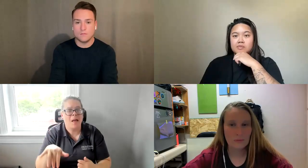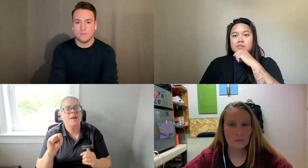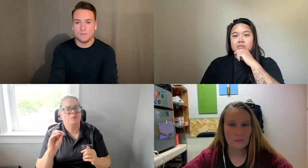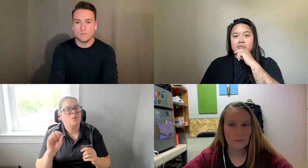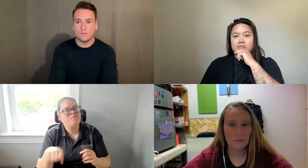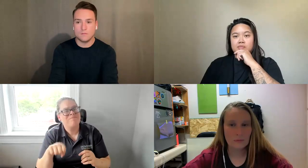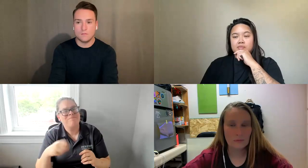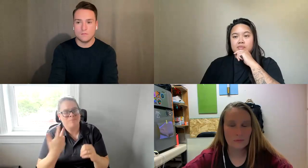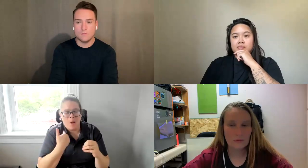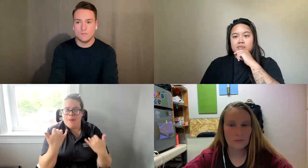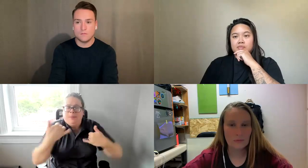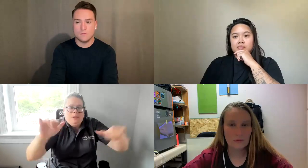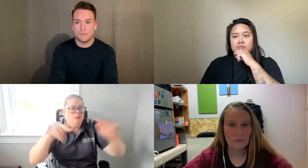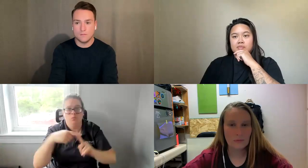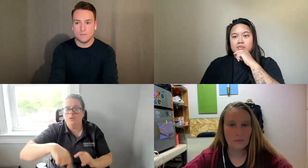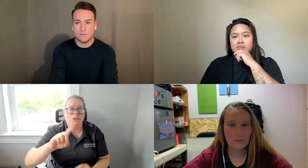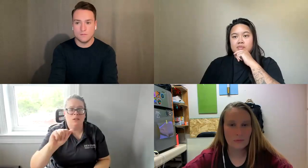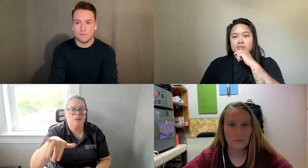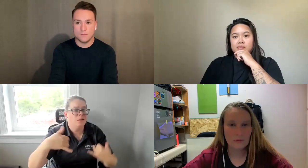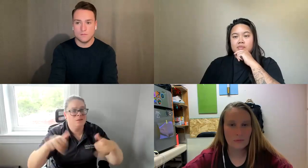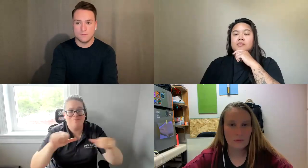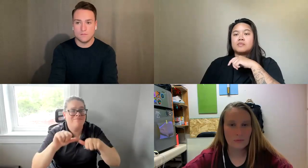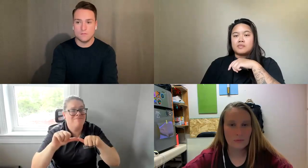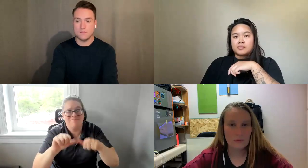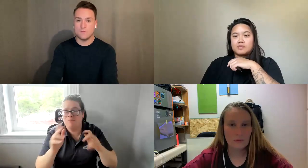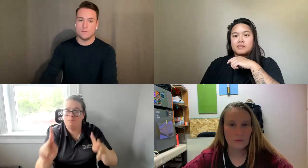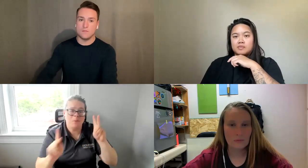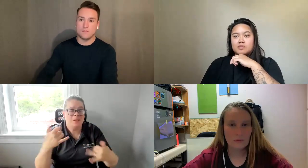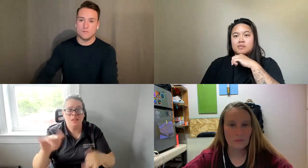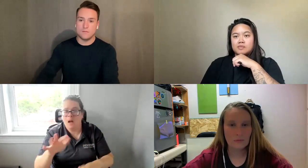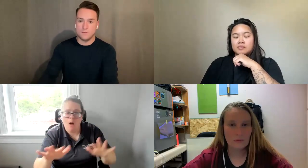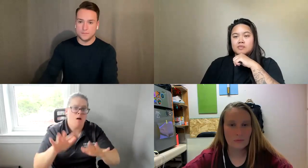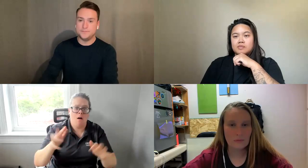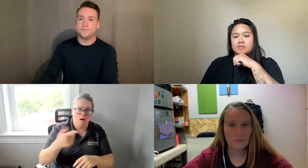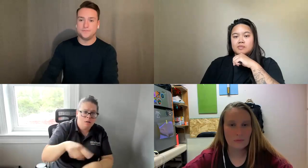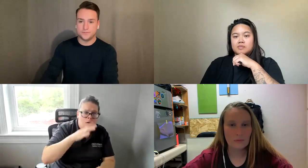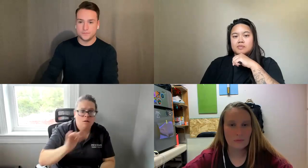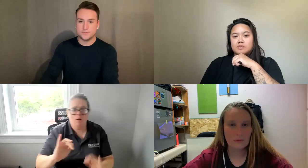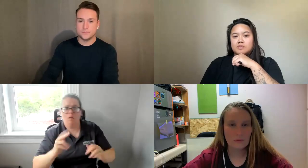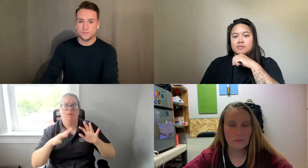It's really more they are accommodating me and the conversation I allow ways of contacting me that allow for that.